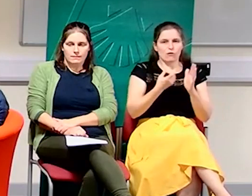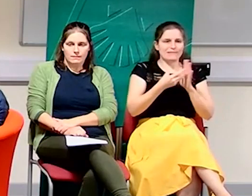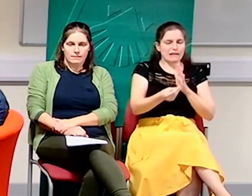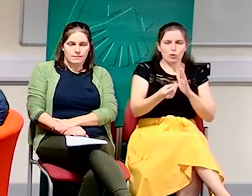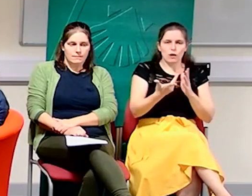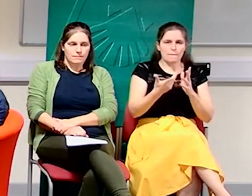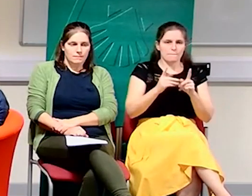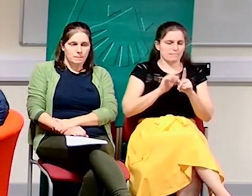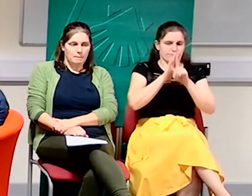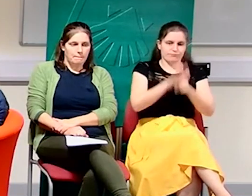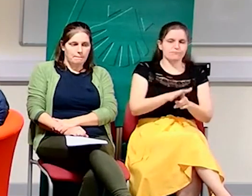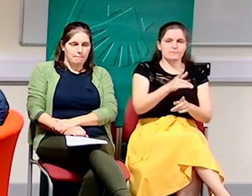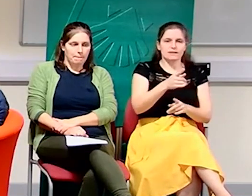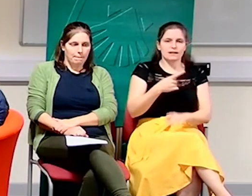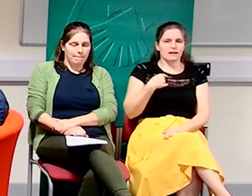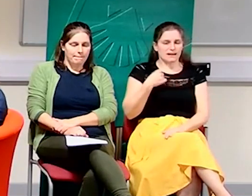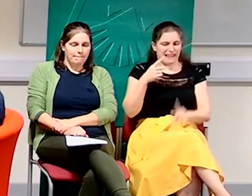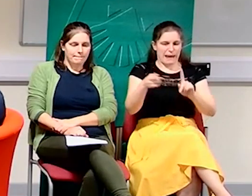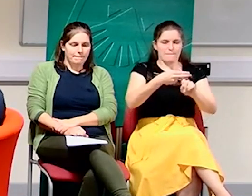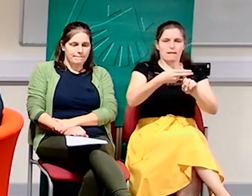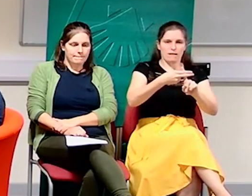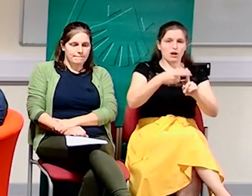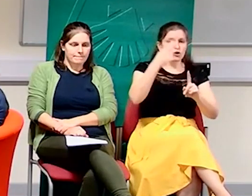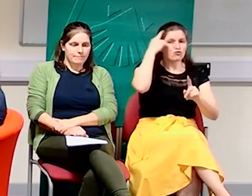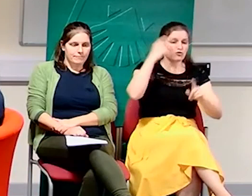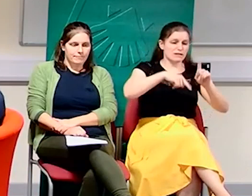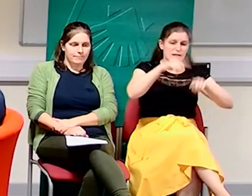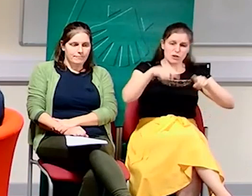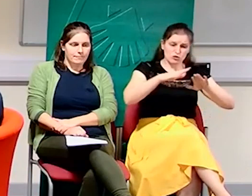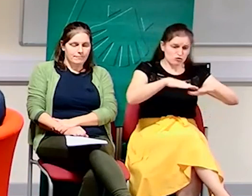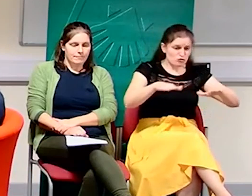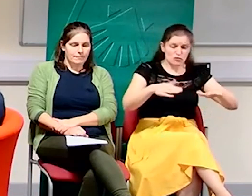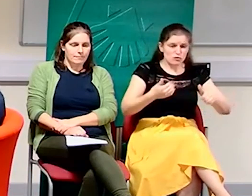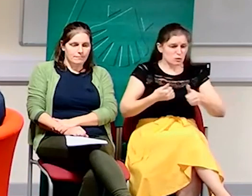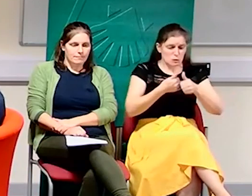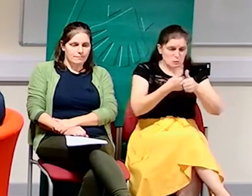um for example neurodivergent children receive less support and understanding because of the